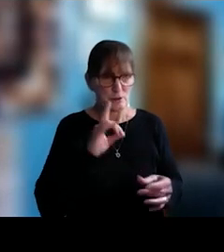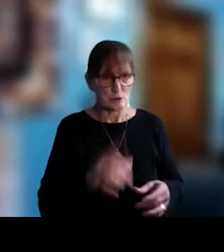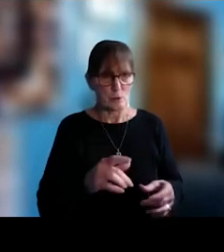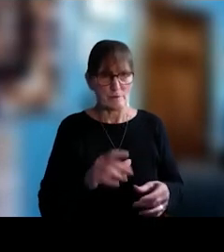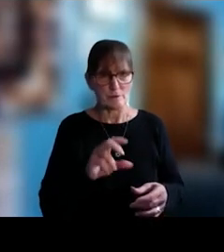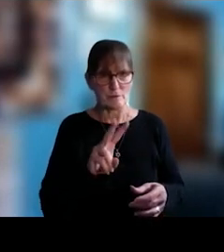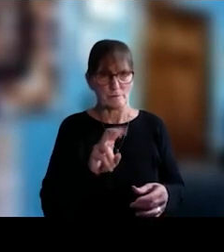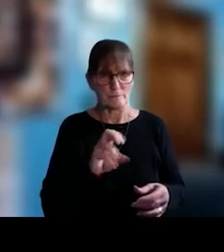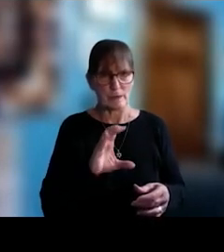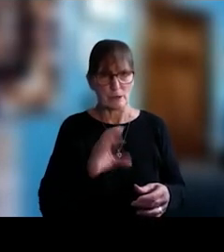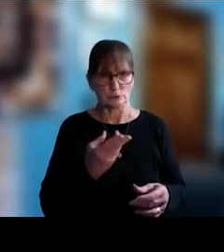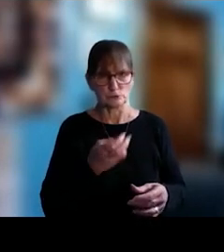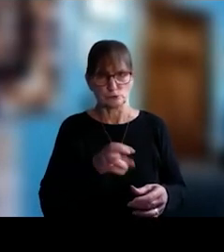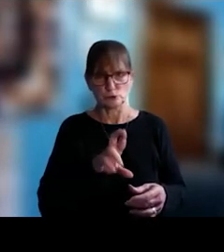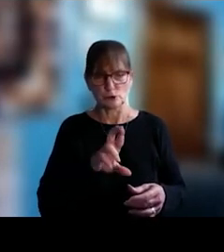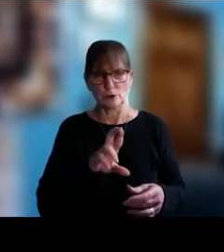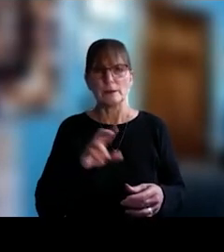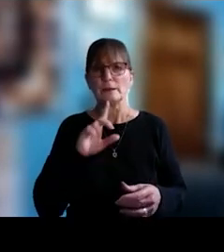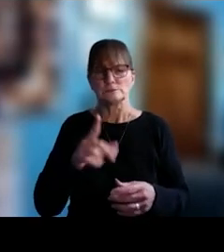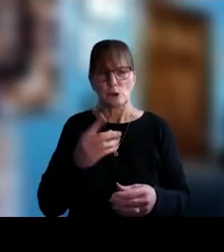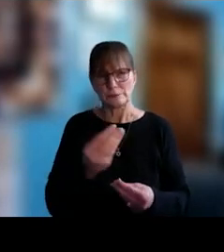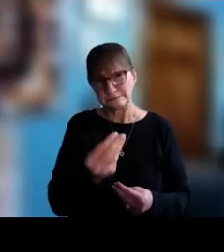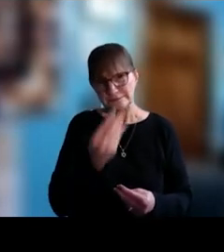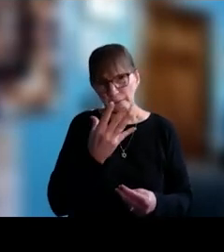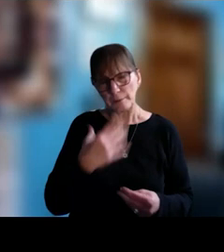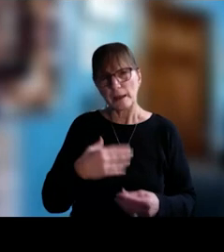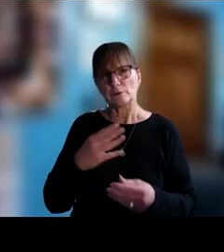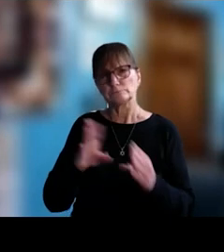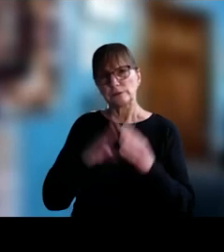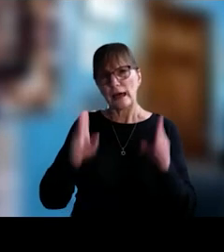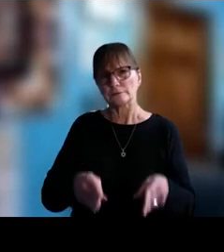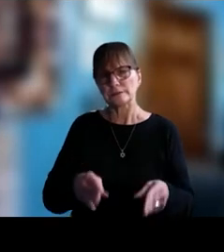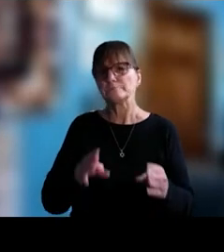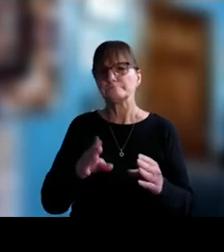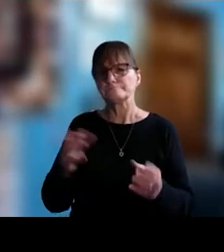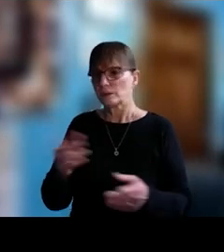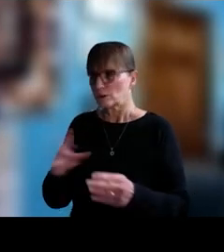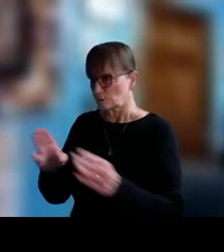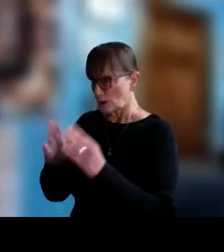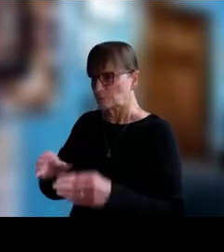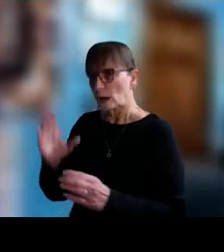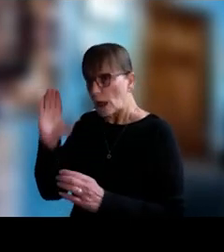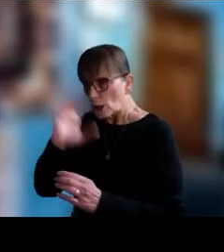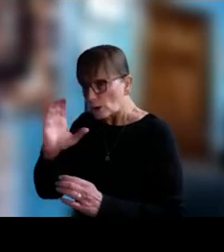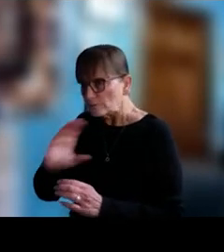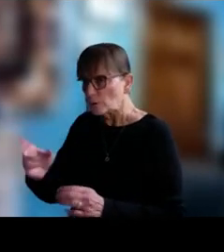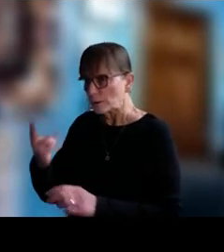So tell me a little bit about what's going on with your housing status. [Elisa] Yes, my housing status, I was looking for about two months for a place,